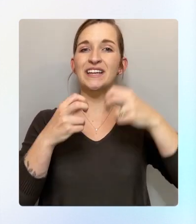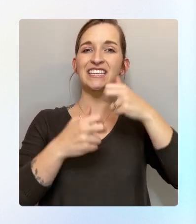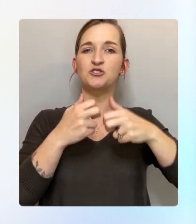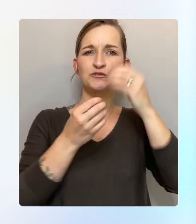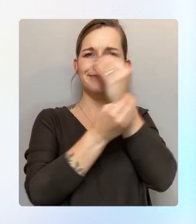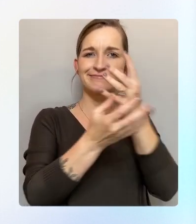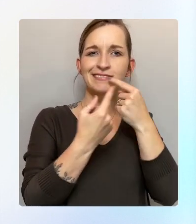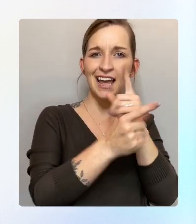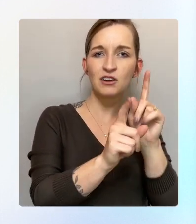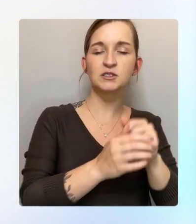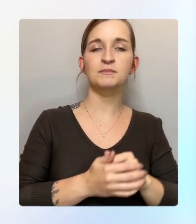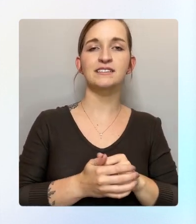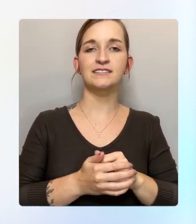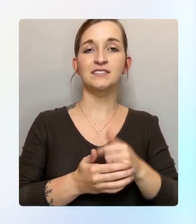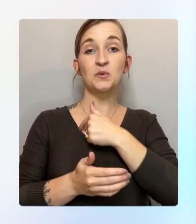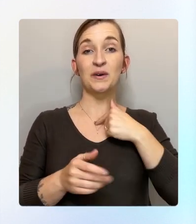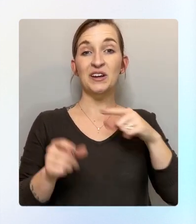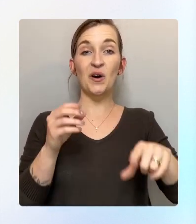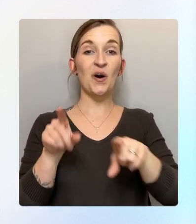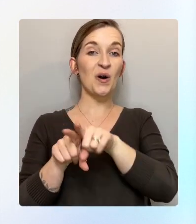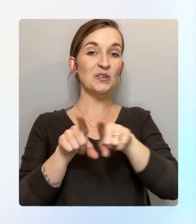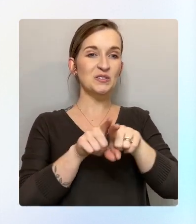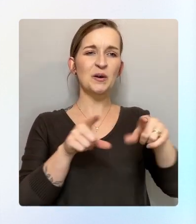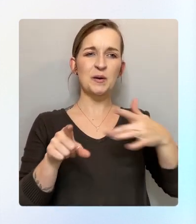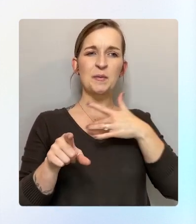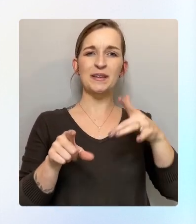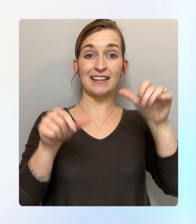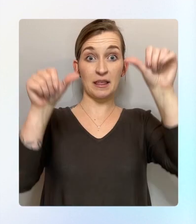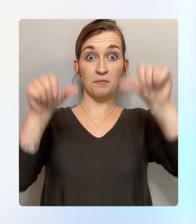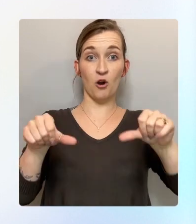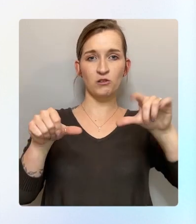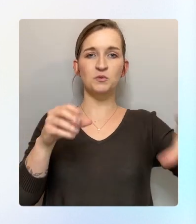and marketing assets to polish and provide engaging and informative content.